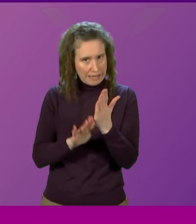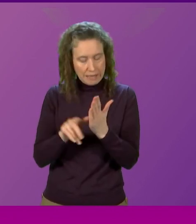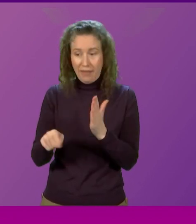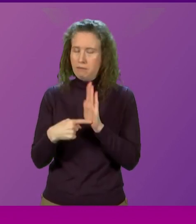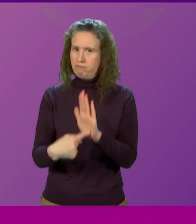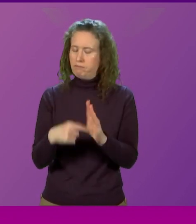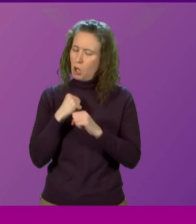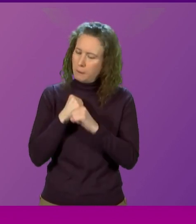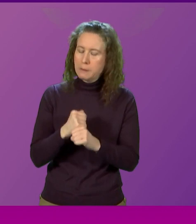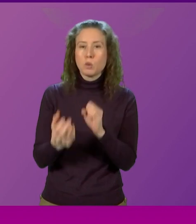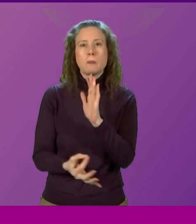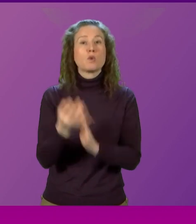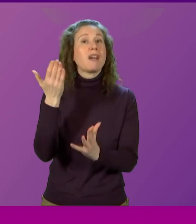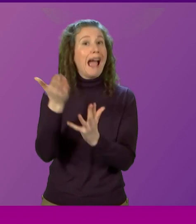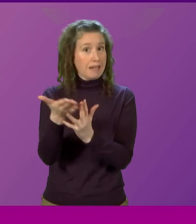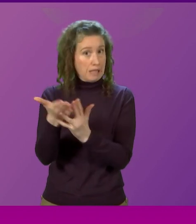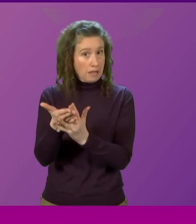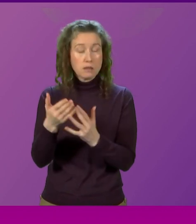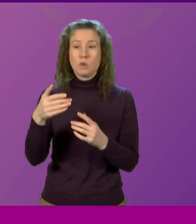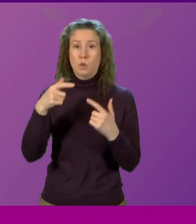That demonstrates our commitment to improving access to social security and ensuring that